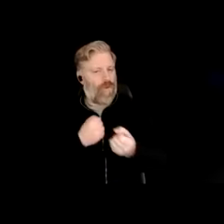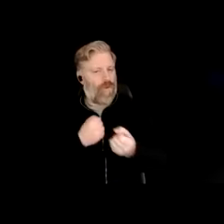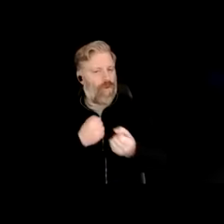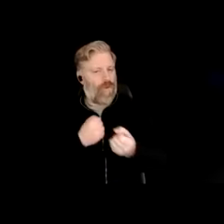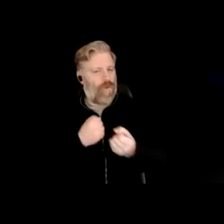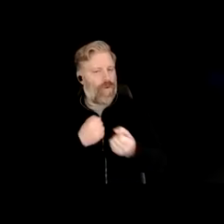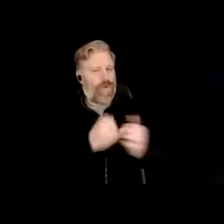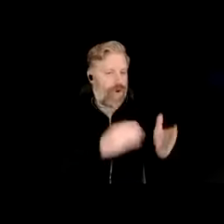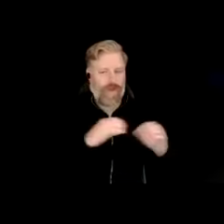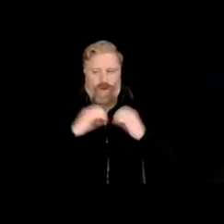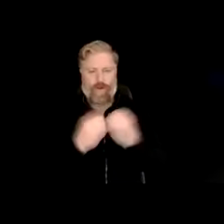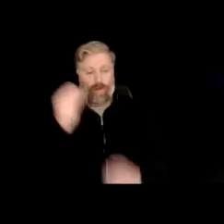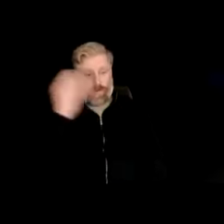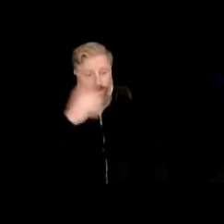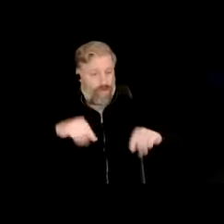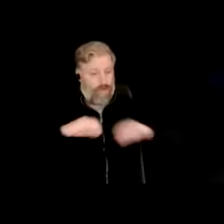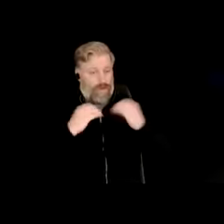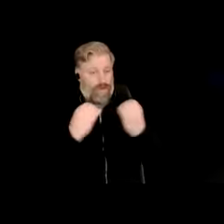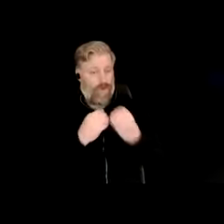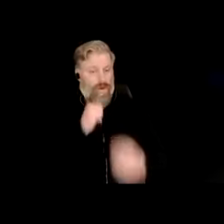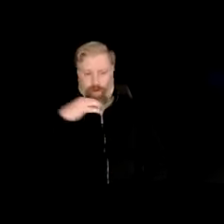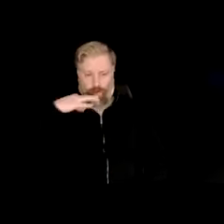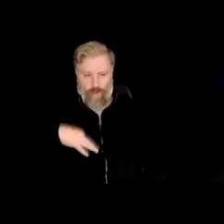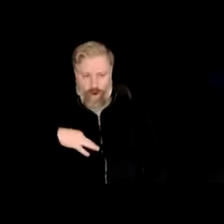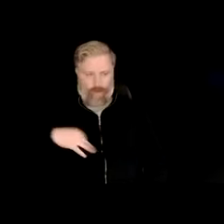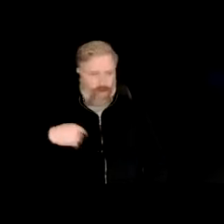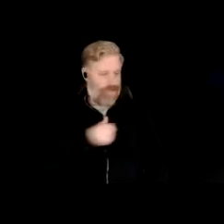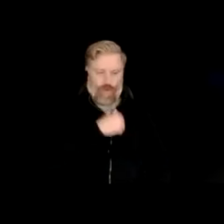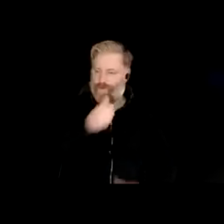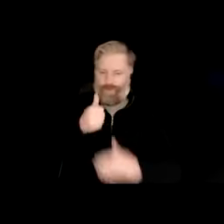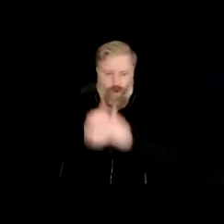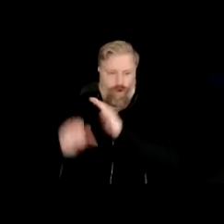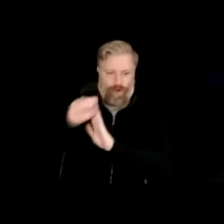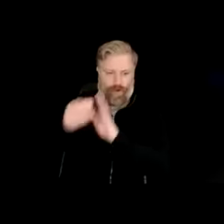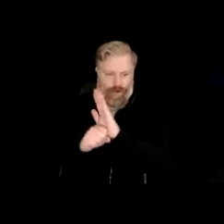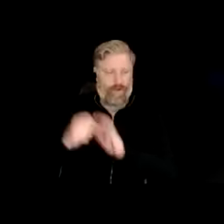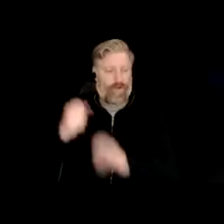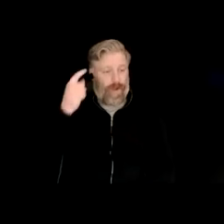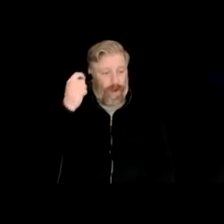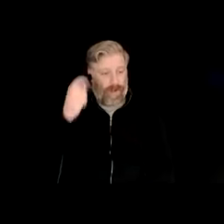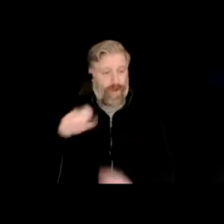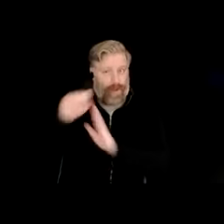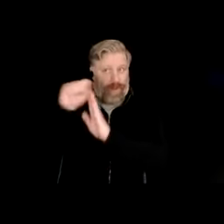We are a nonprofit, not a state agency, despite the fact that our funding comes mostly from state sources.